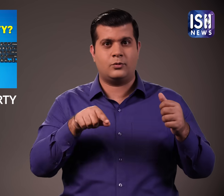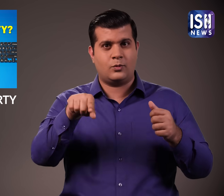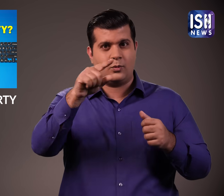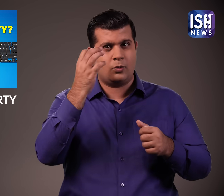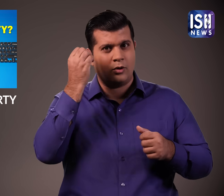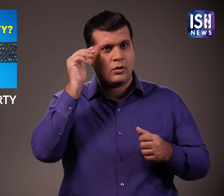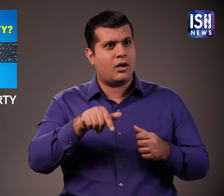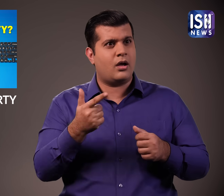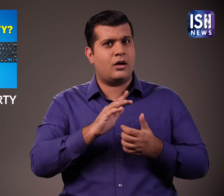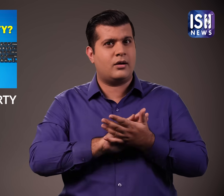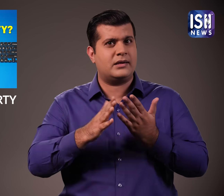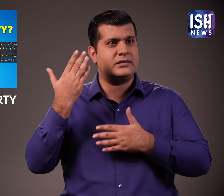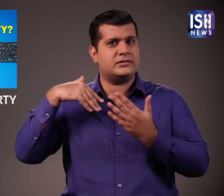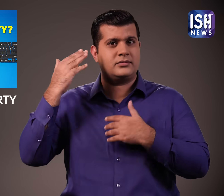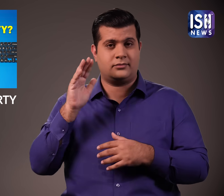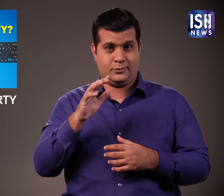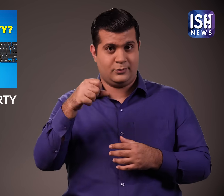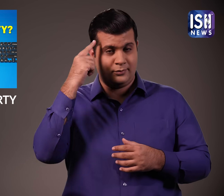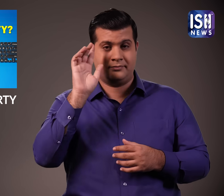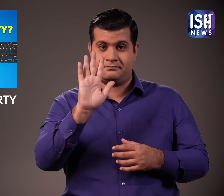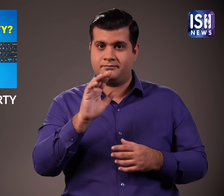Let me tell you it's history.